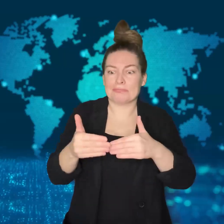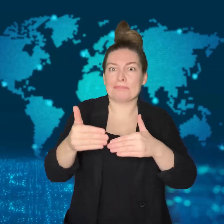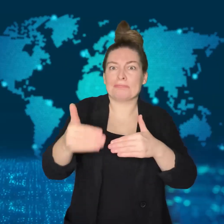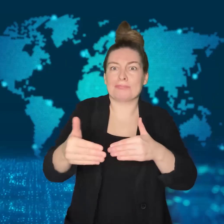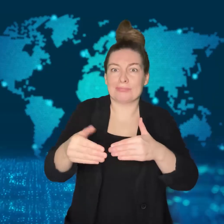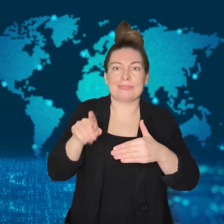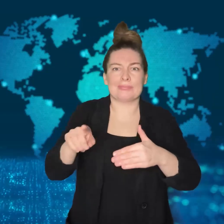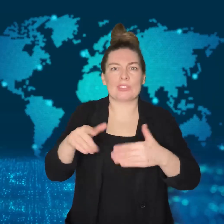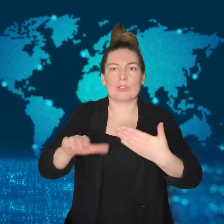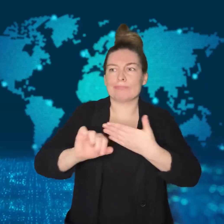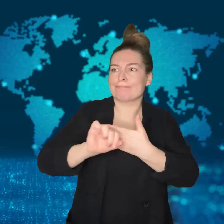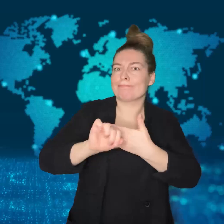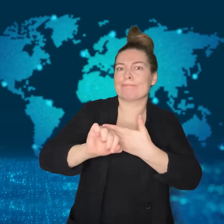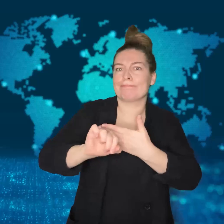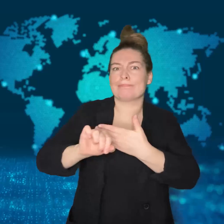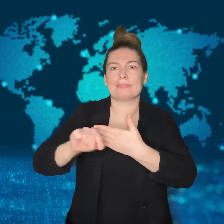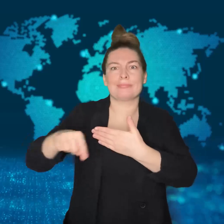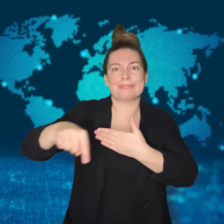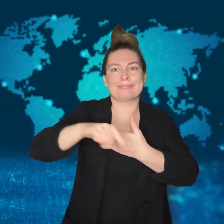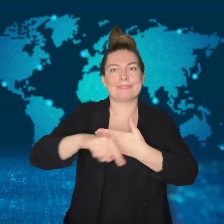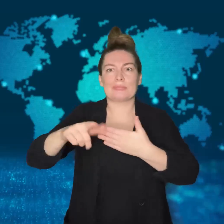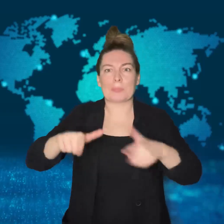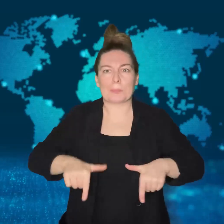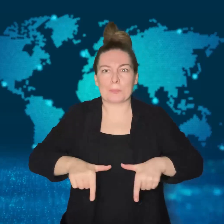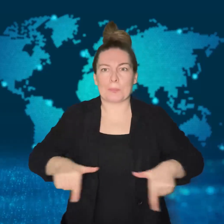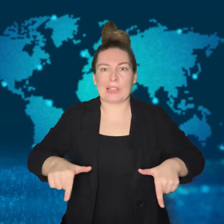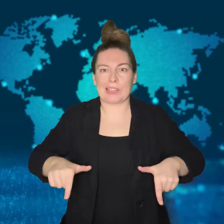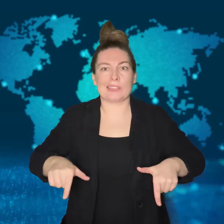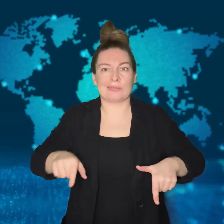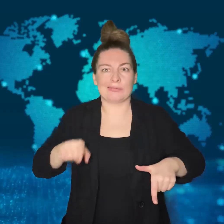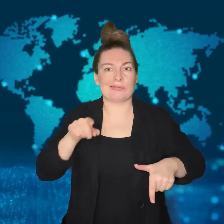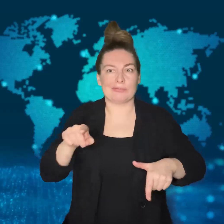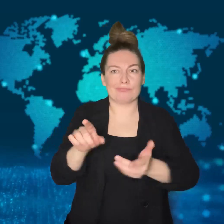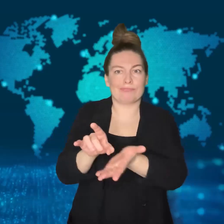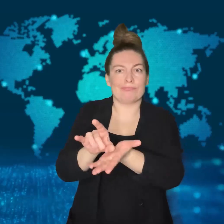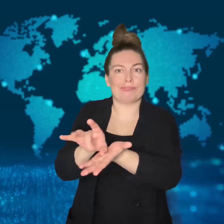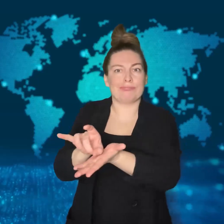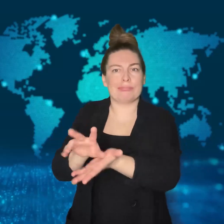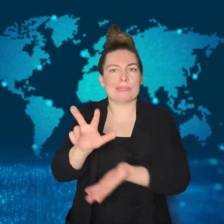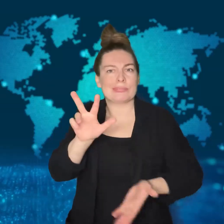they were involved in imposing martial law as well.